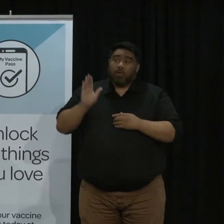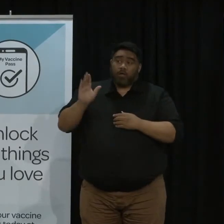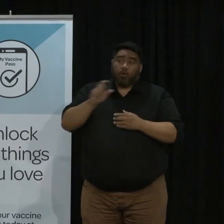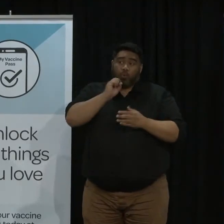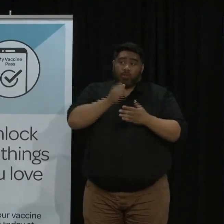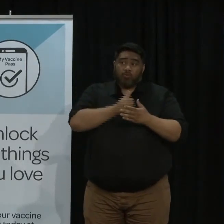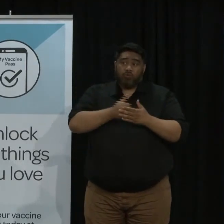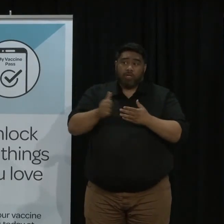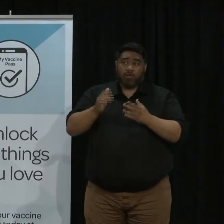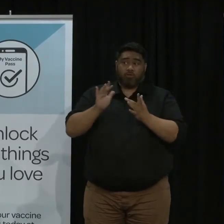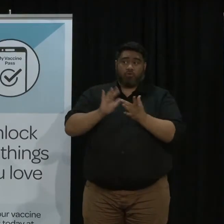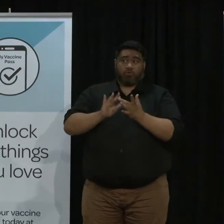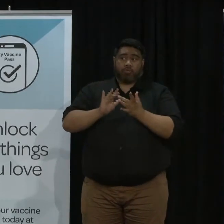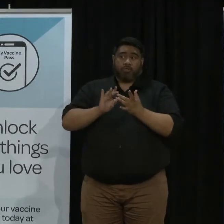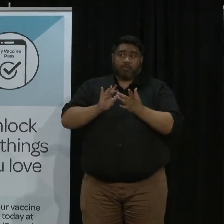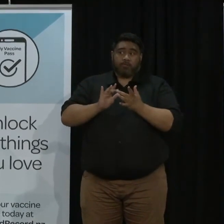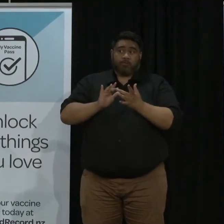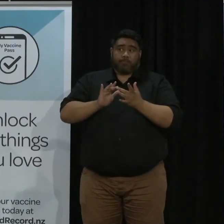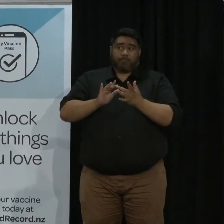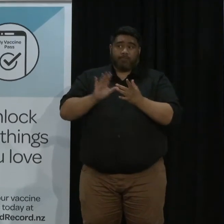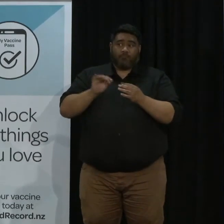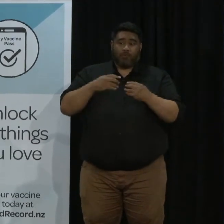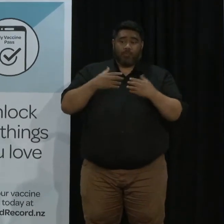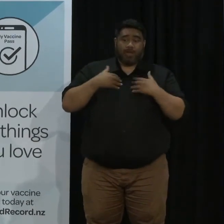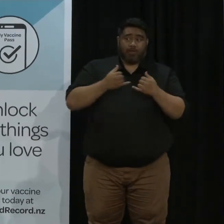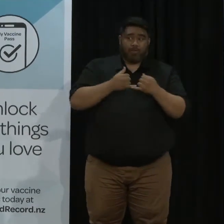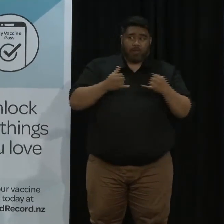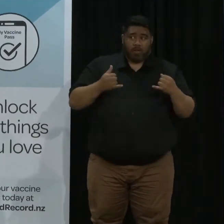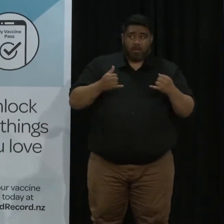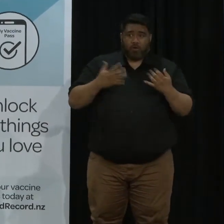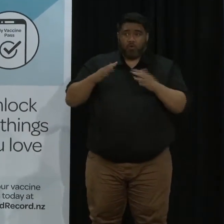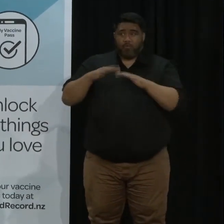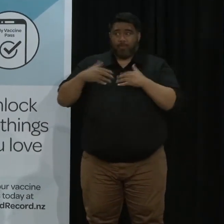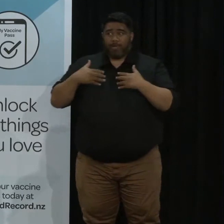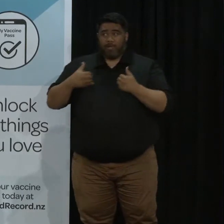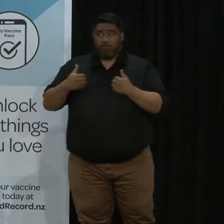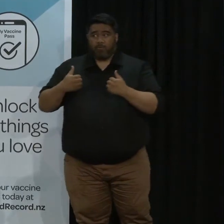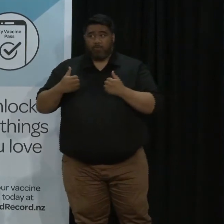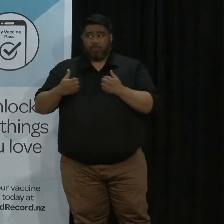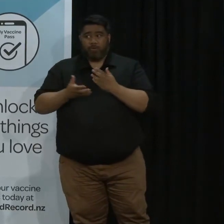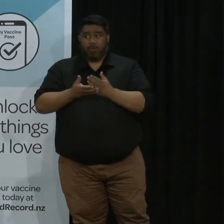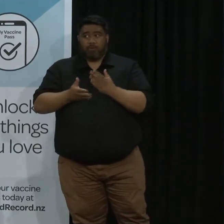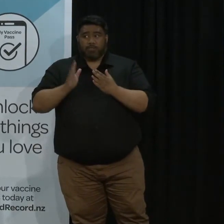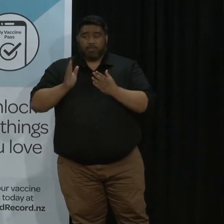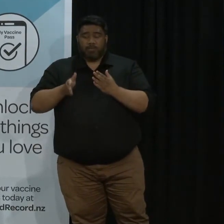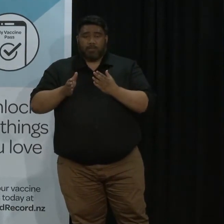potentially people travelling around while positive?